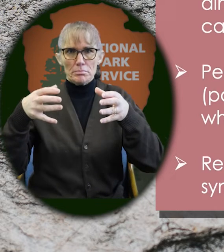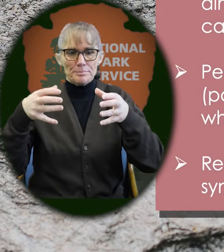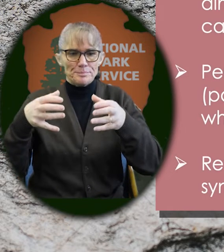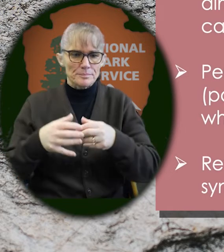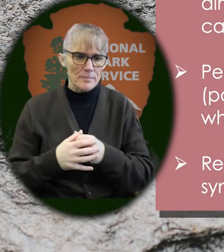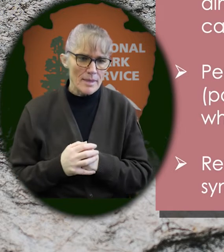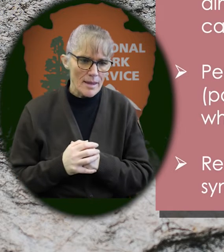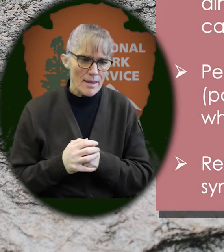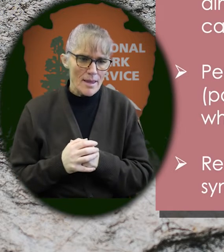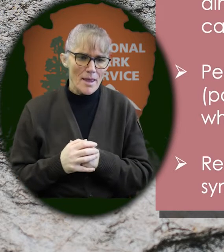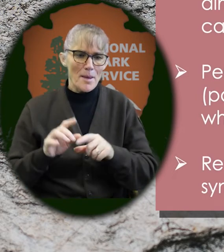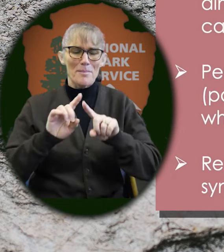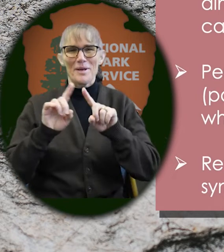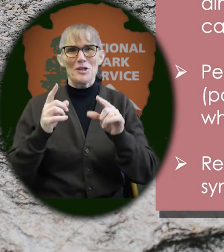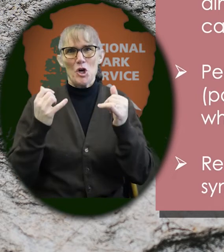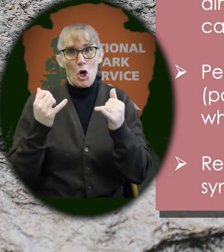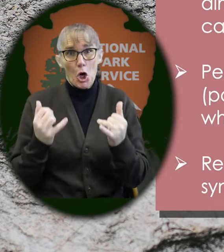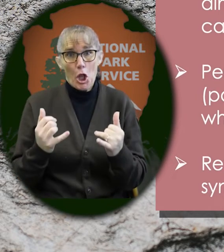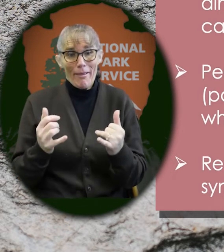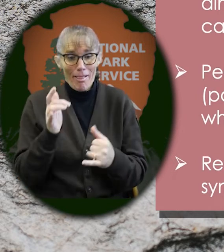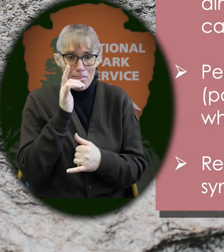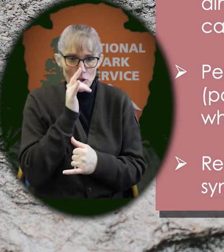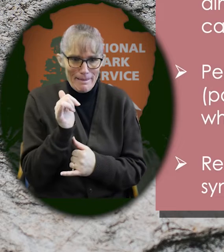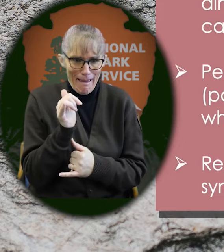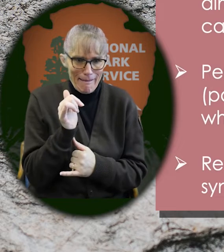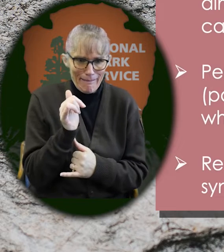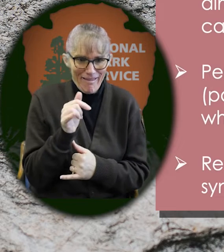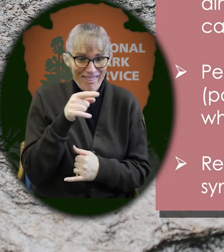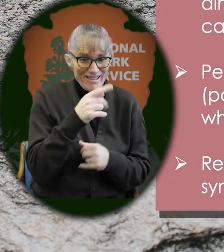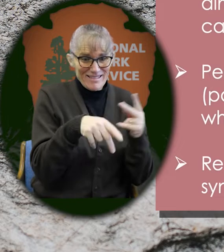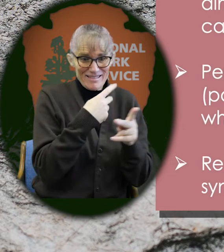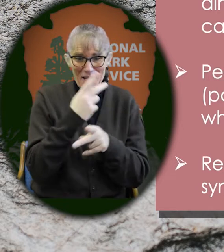But that's how currently it is looking for these two species.